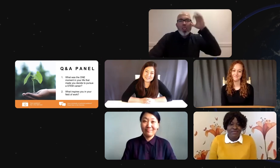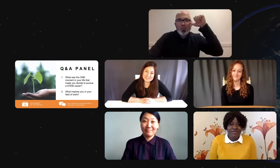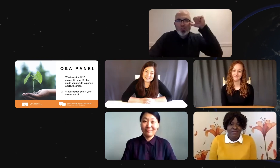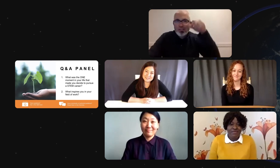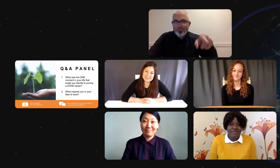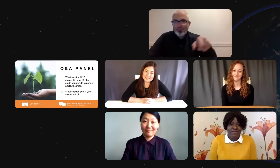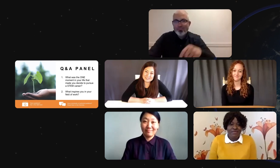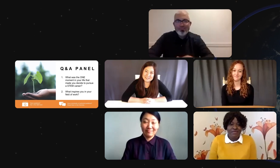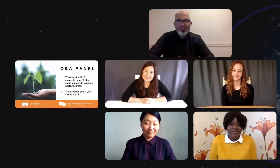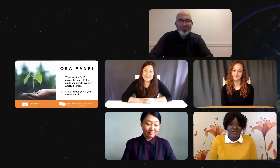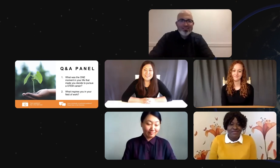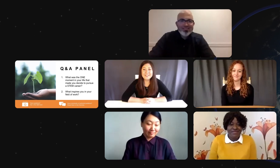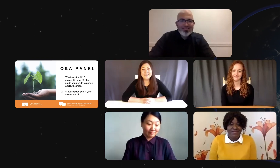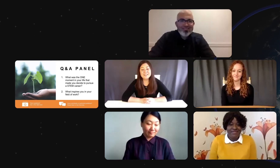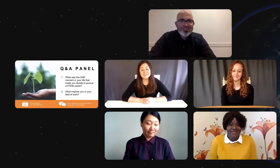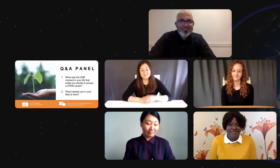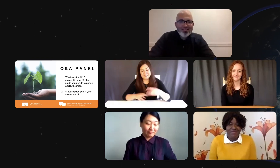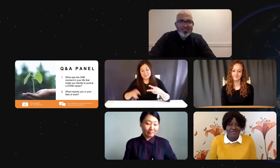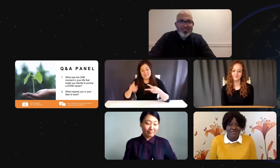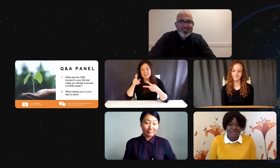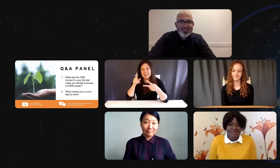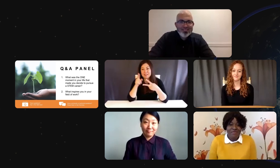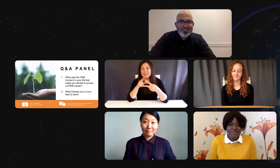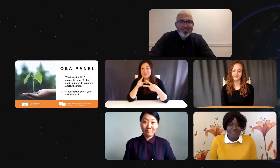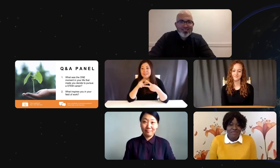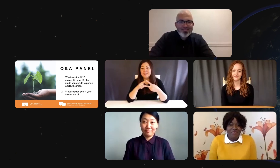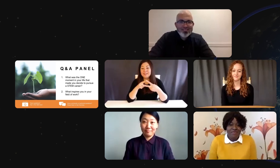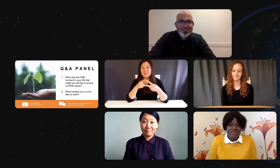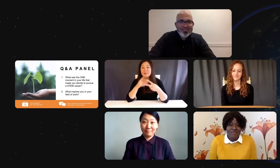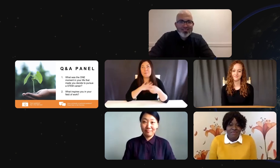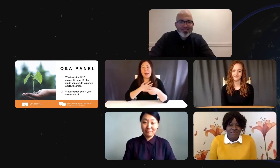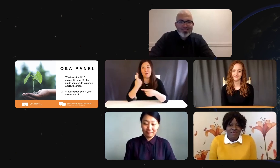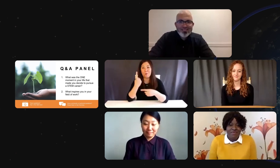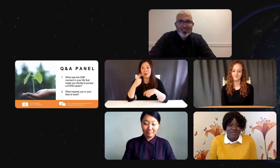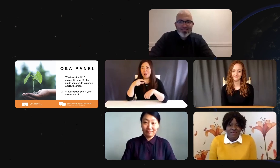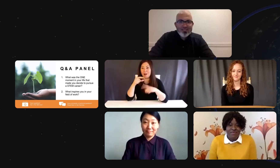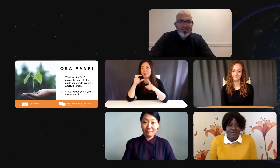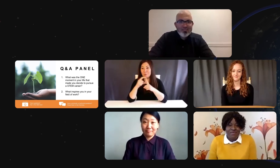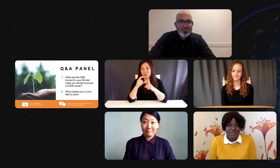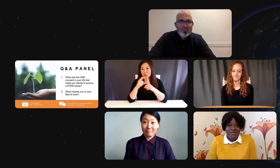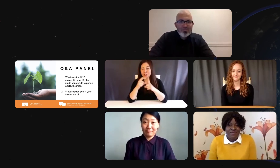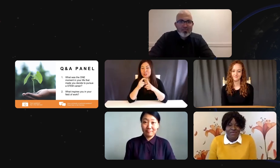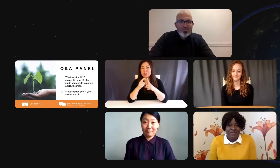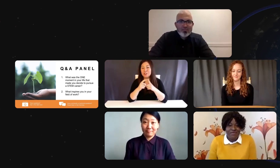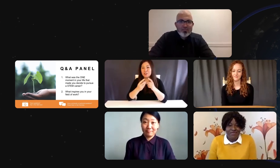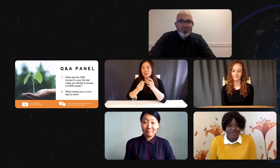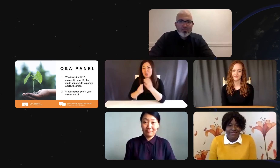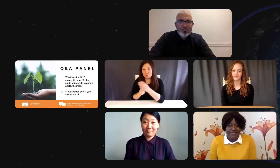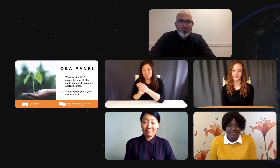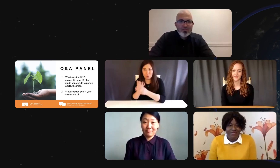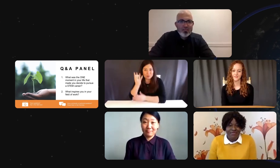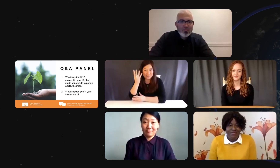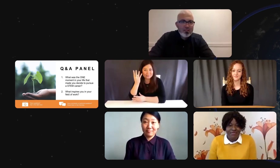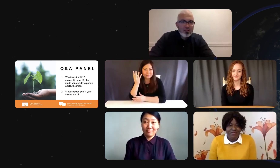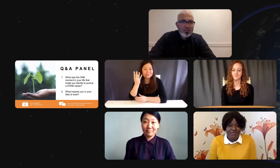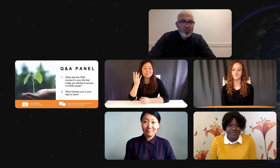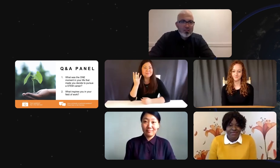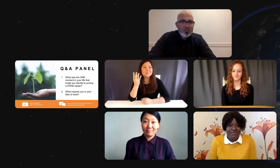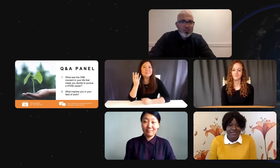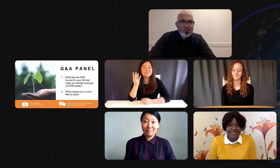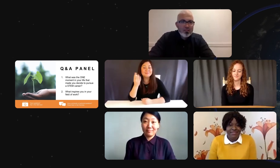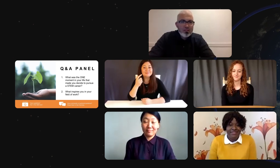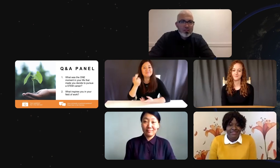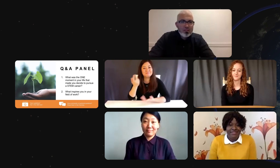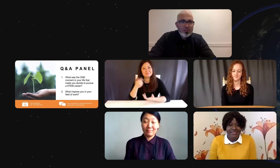My one word for earth is growing.